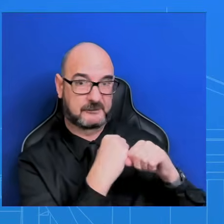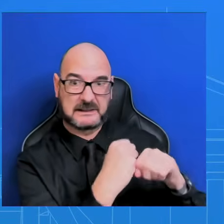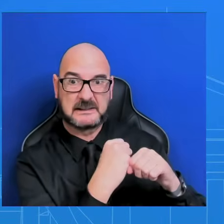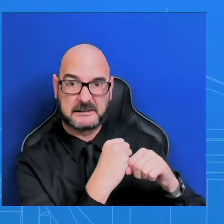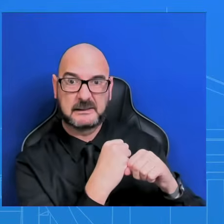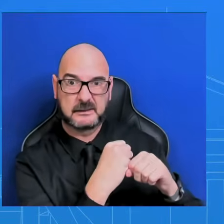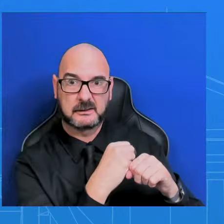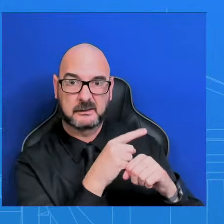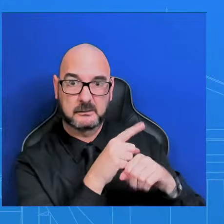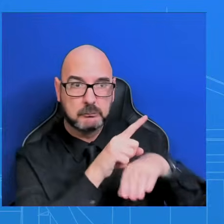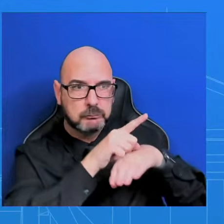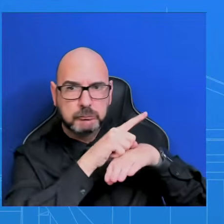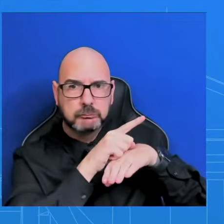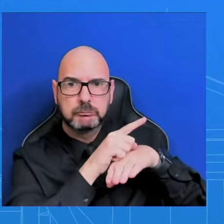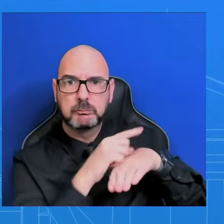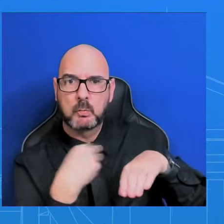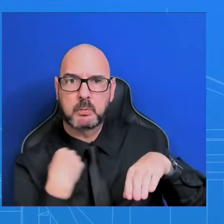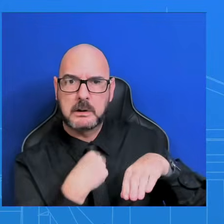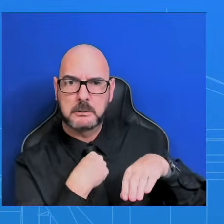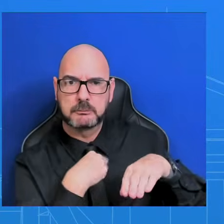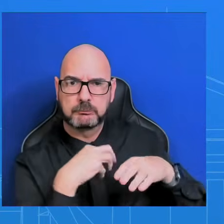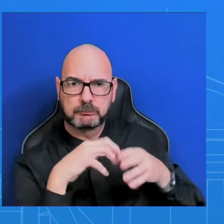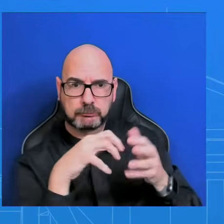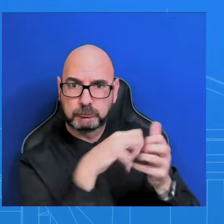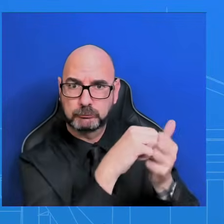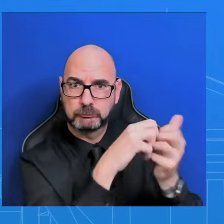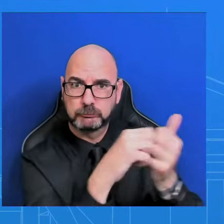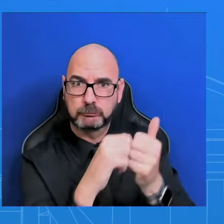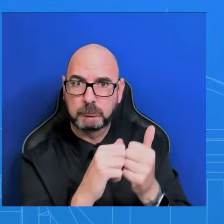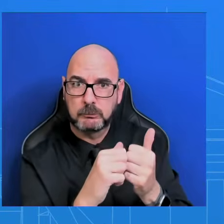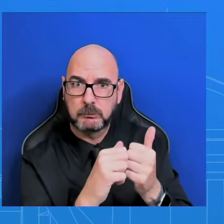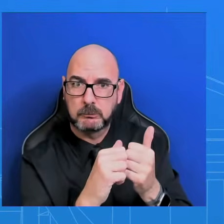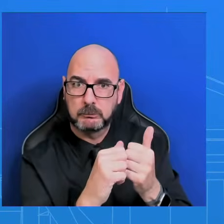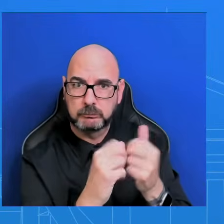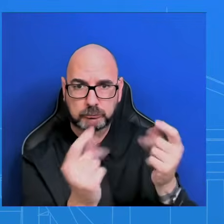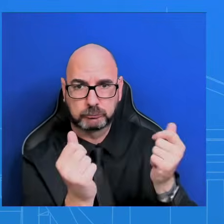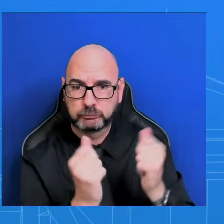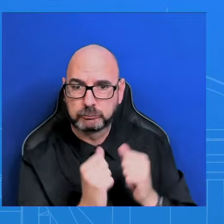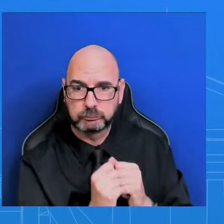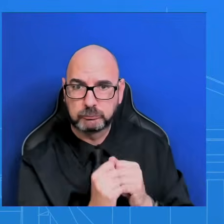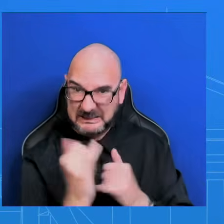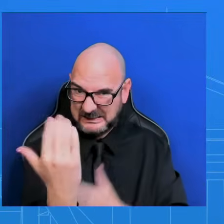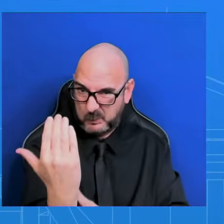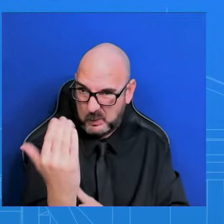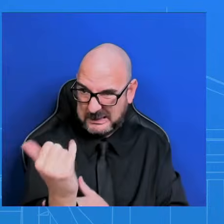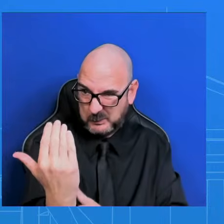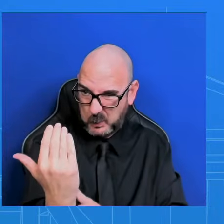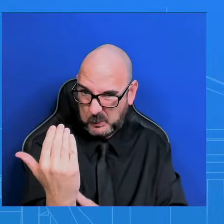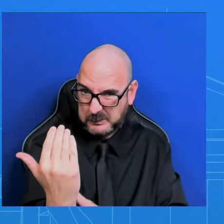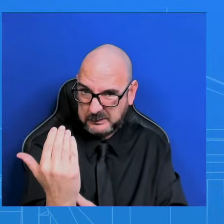before they had a chance to launch them. And we also designated the Houthis as a specially designated global terrorist.